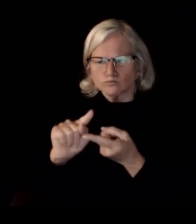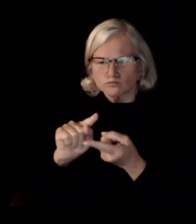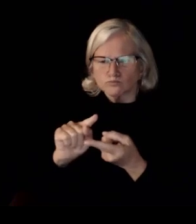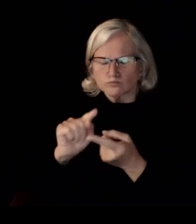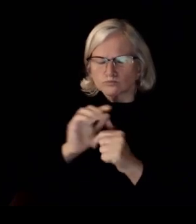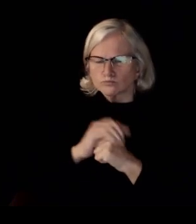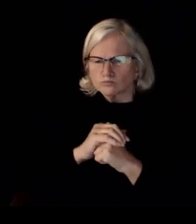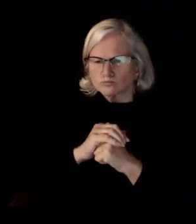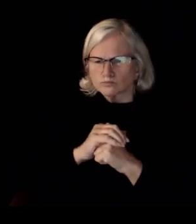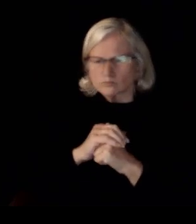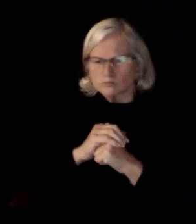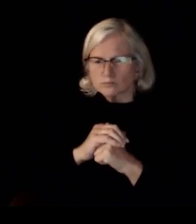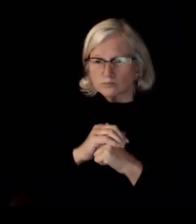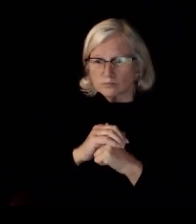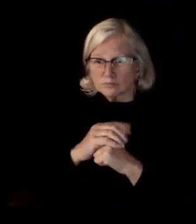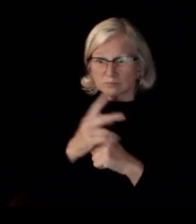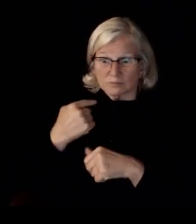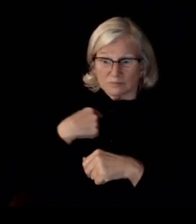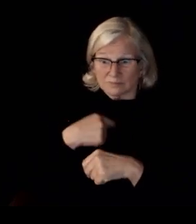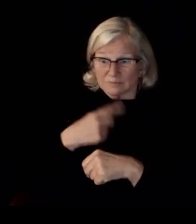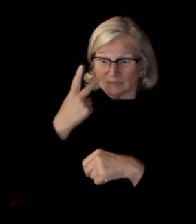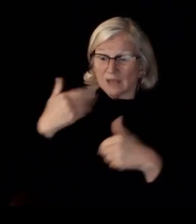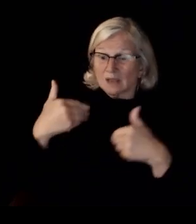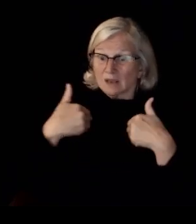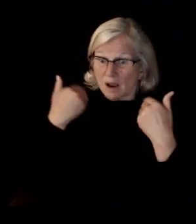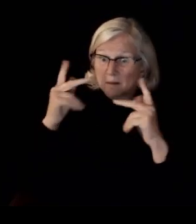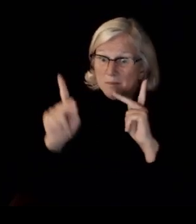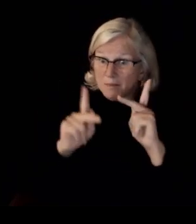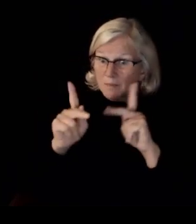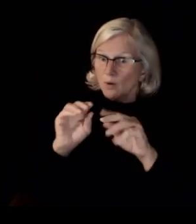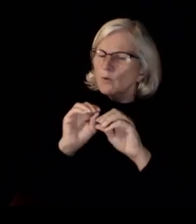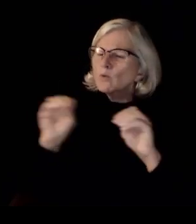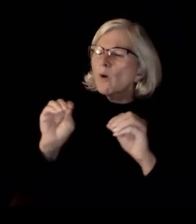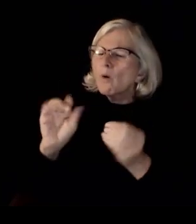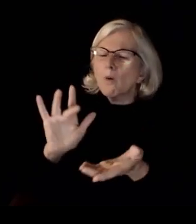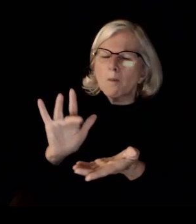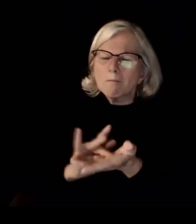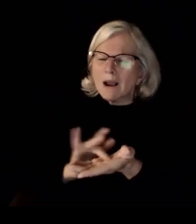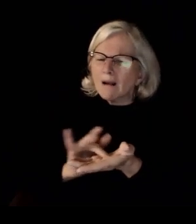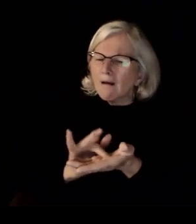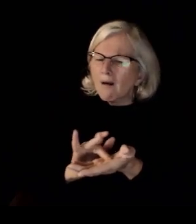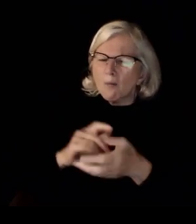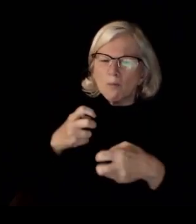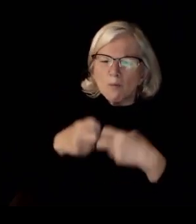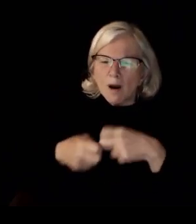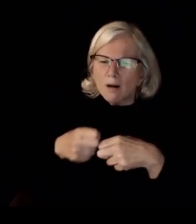conditions we've also seen recent reports of of severe health effects showing up quite